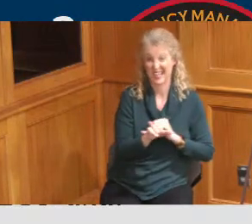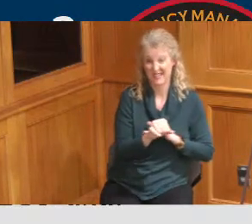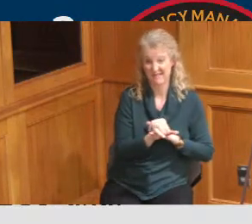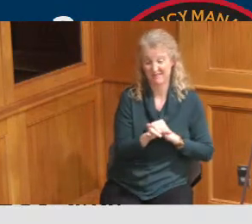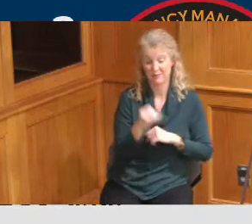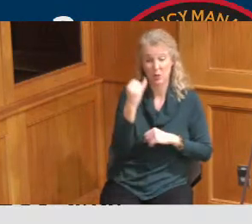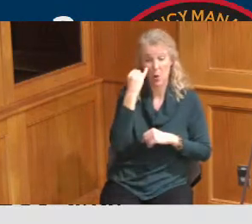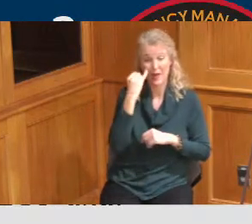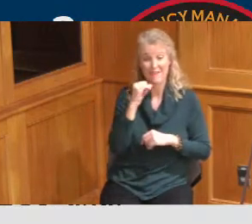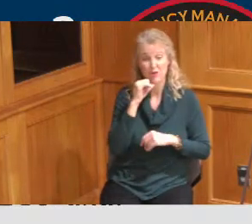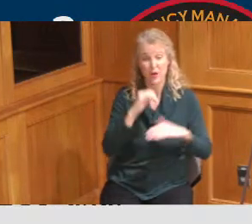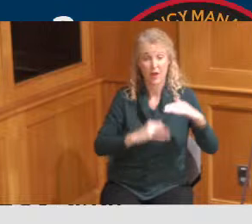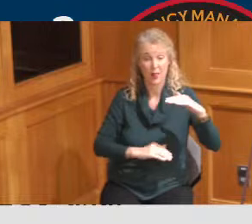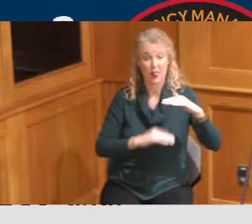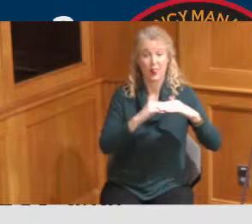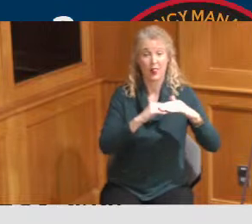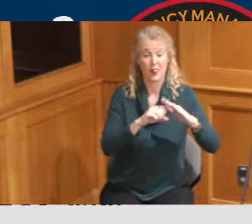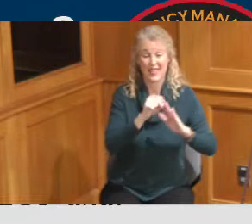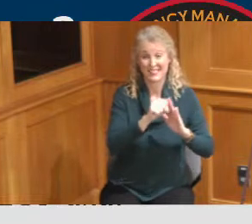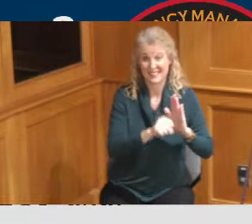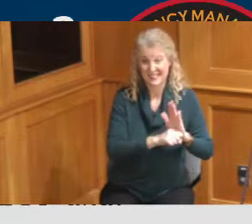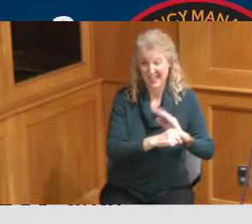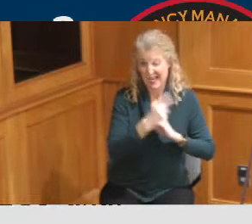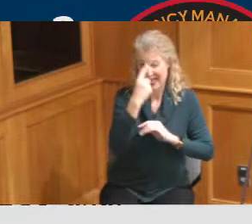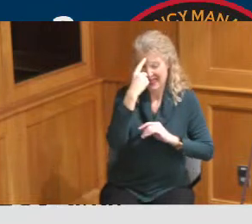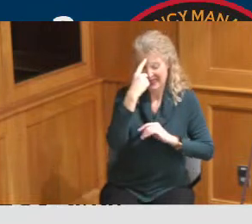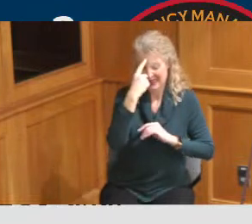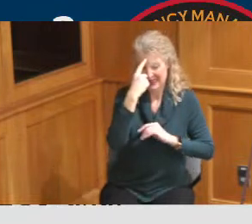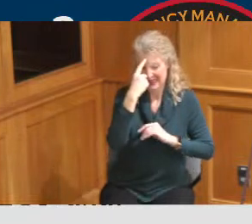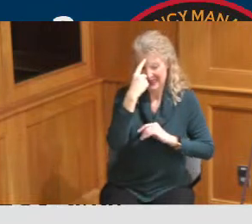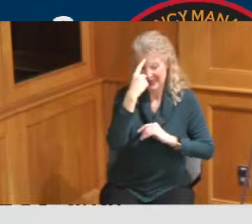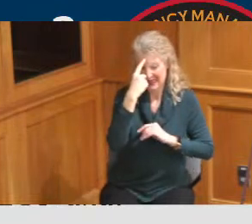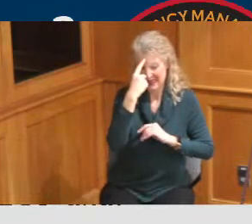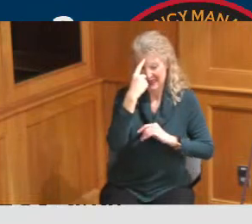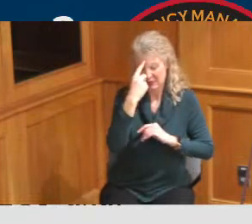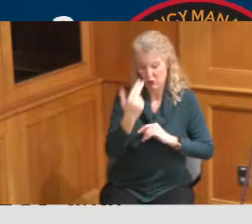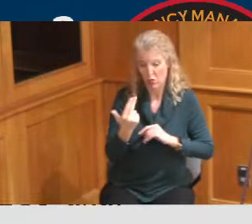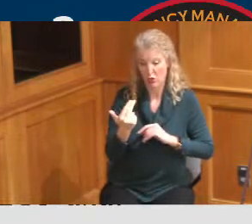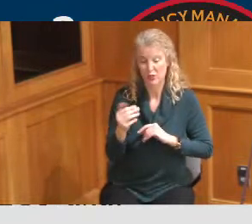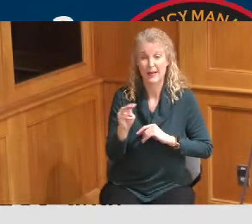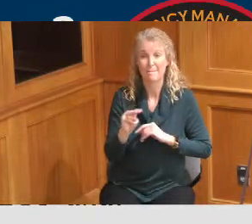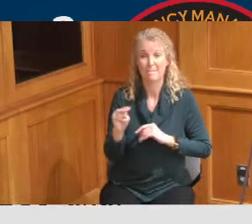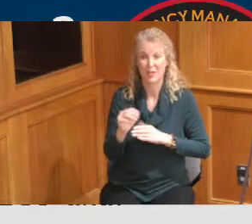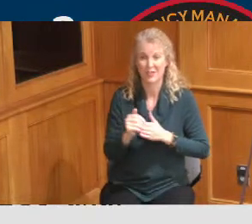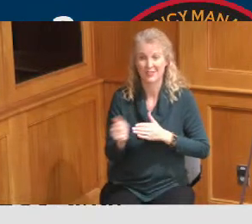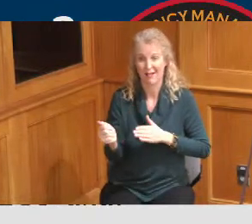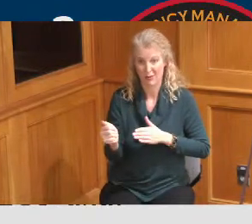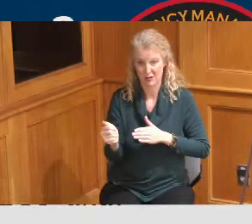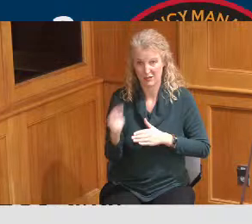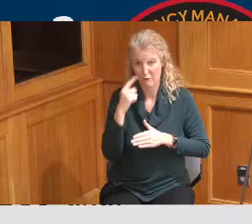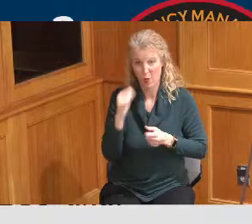to the state level which I believe is about maybe 12 or 13 million at this point then we can request